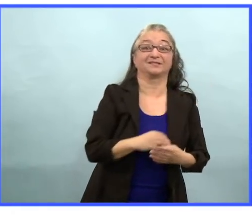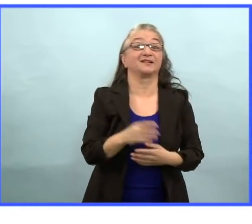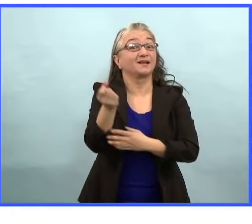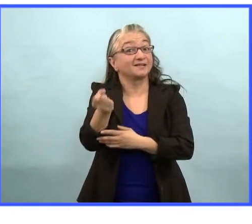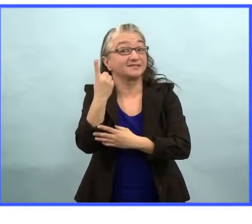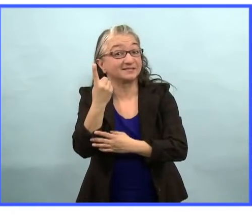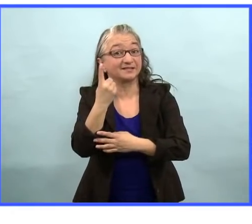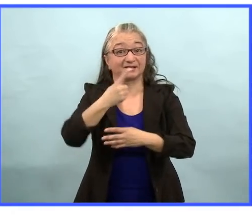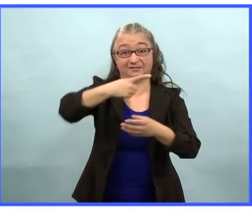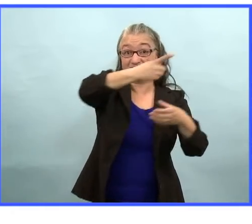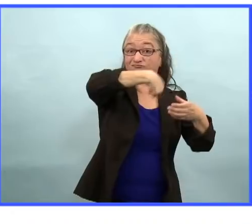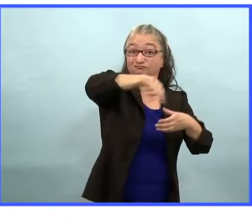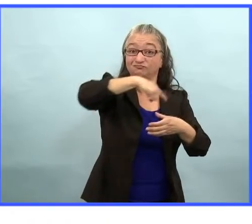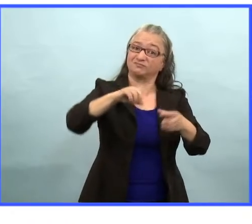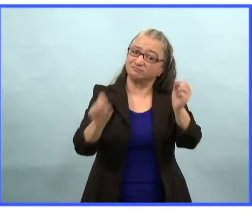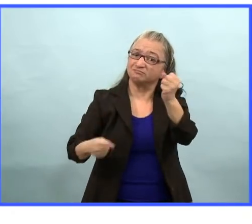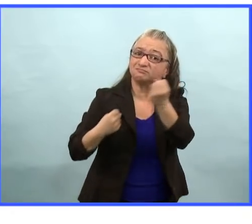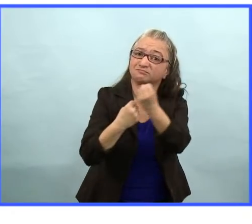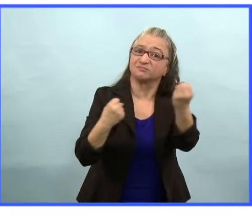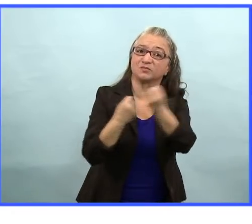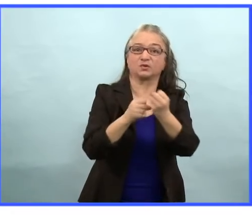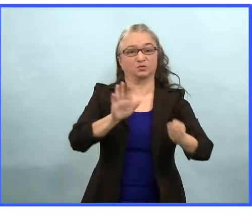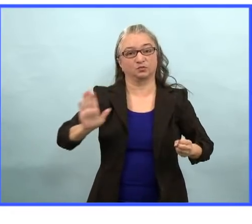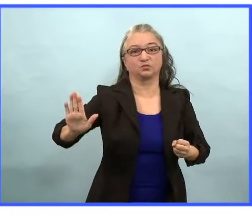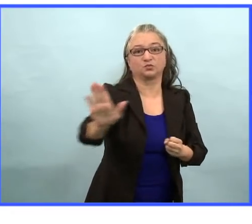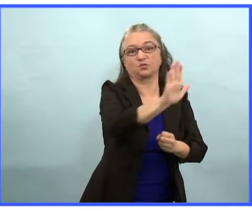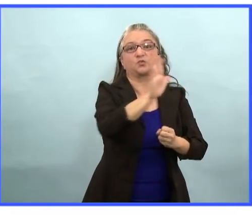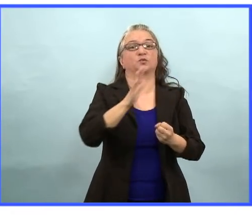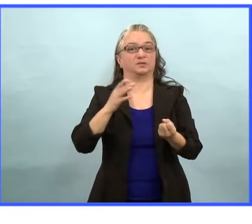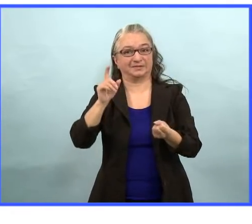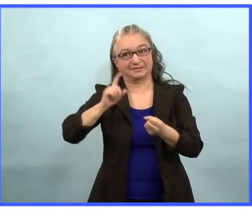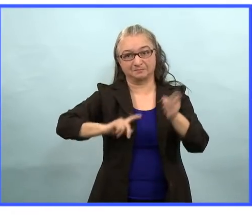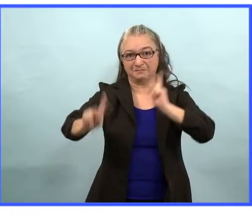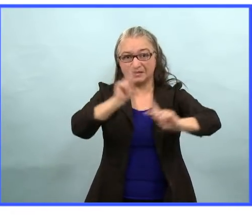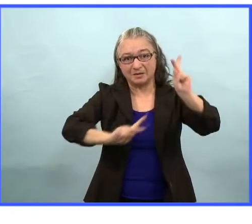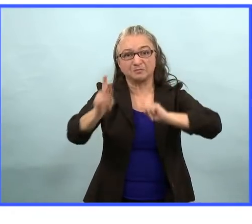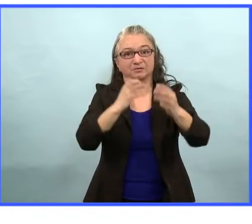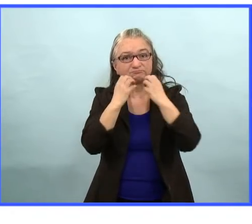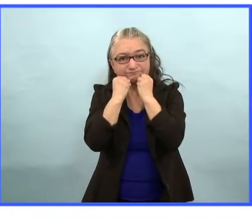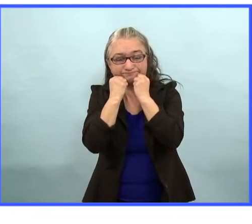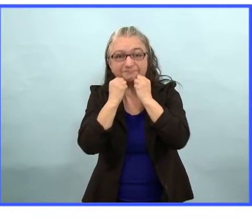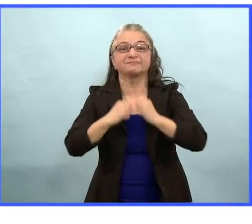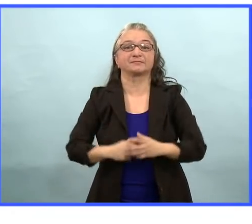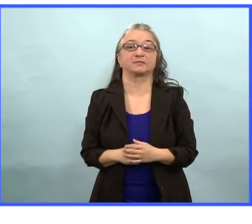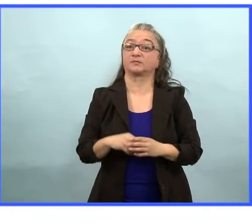through outreach clinics through communication and information sharing i'd like to thank the members